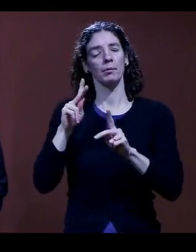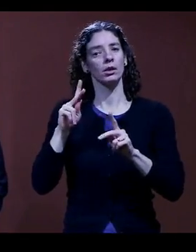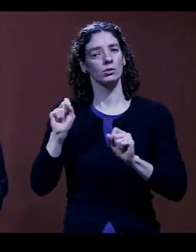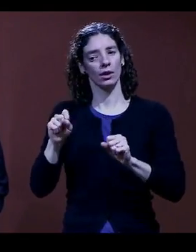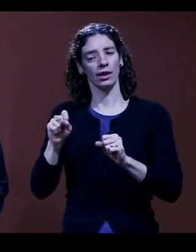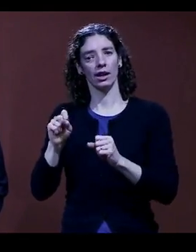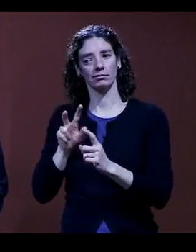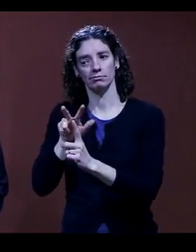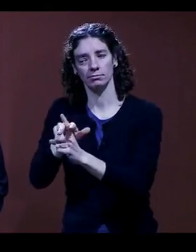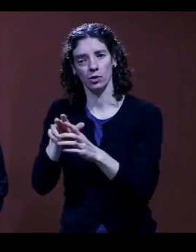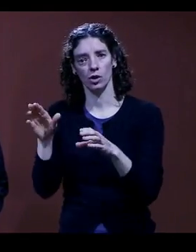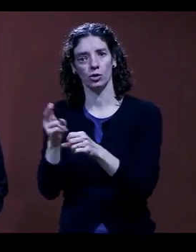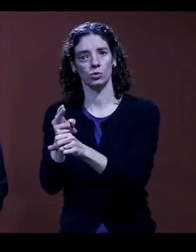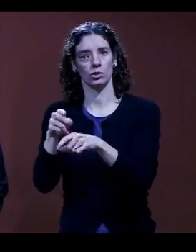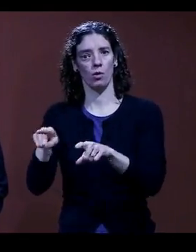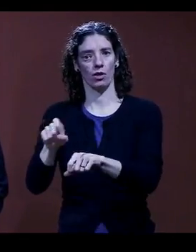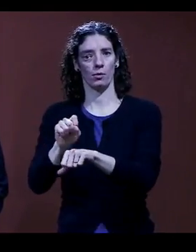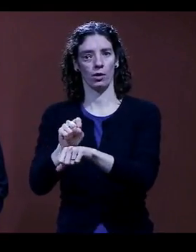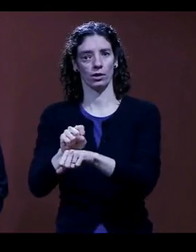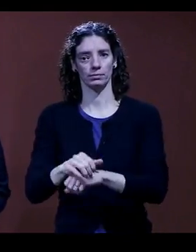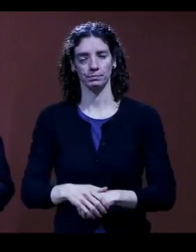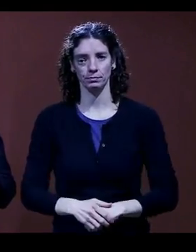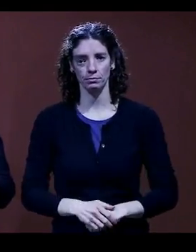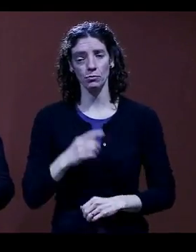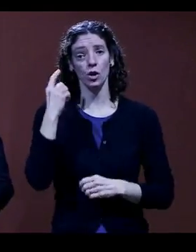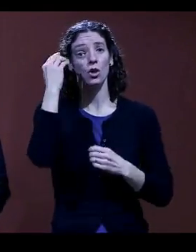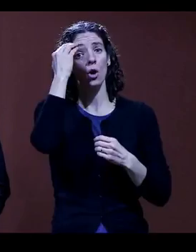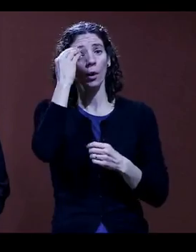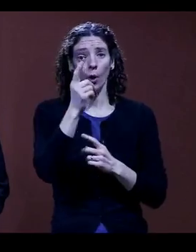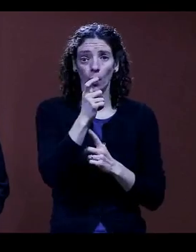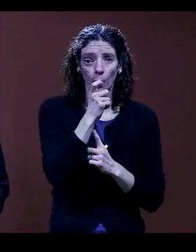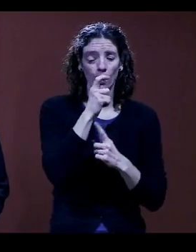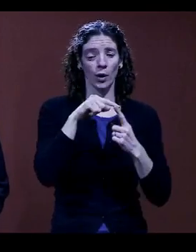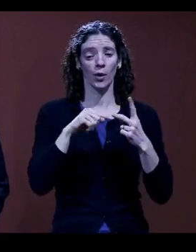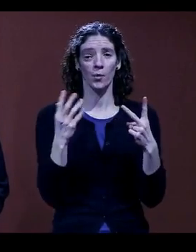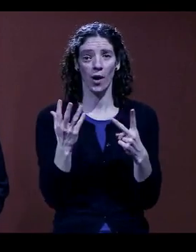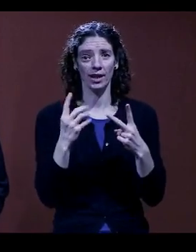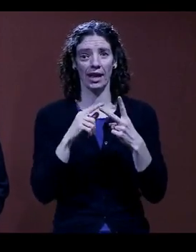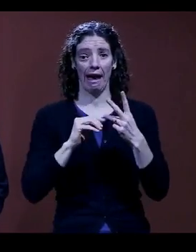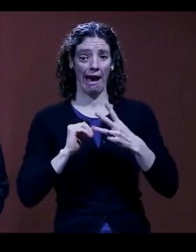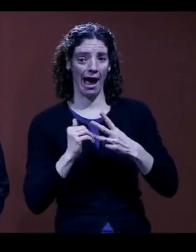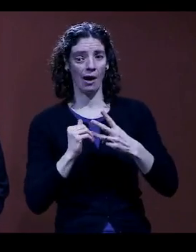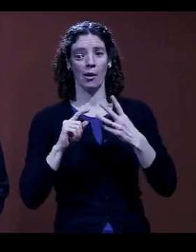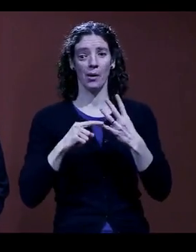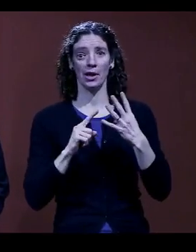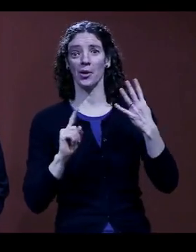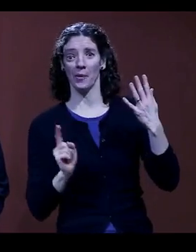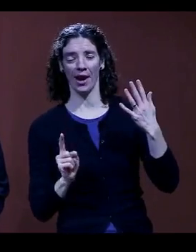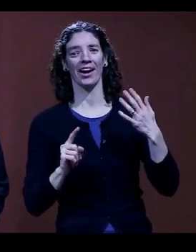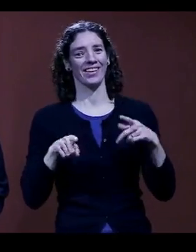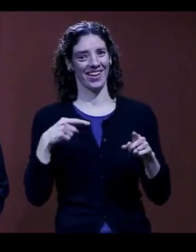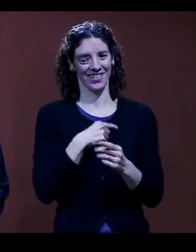Knowing the who, what, when, and how of data collection is really going to help you in determining